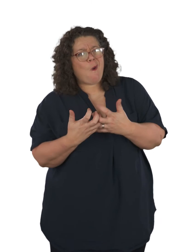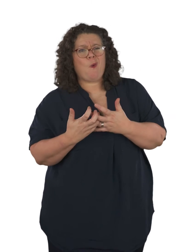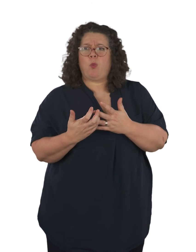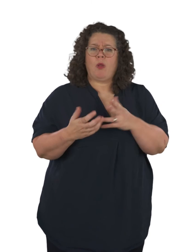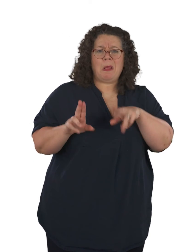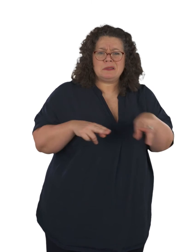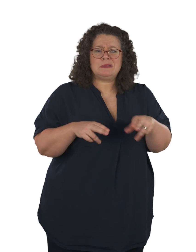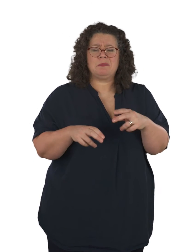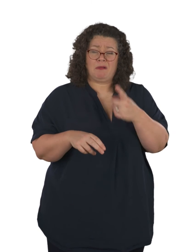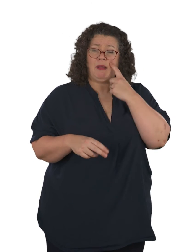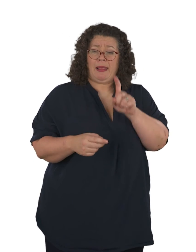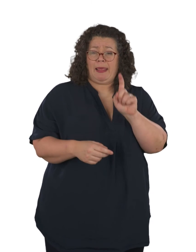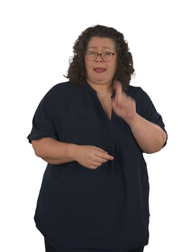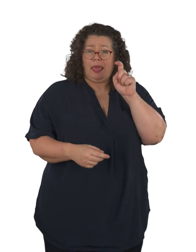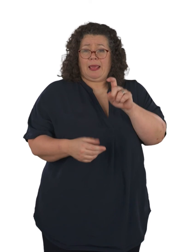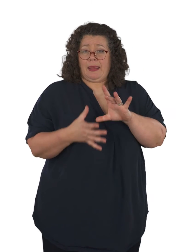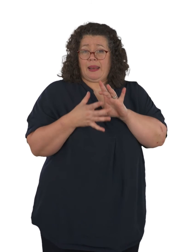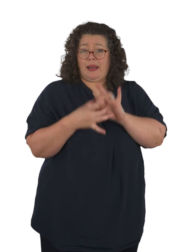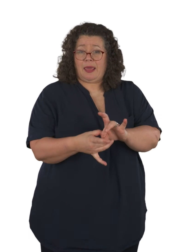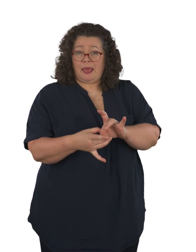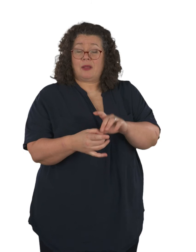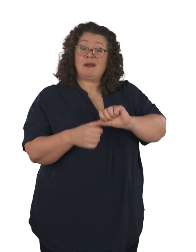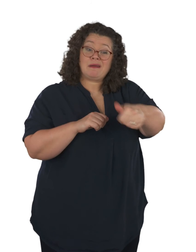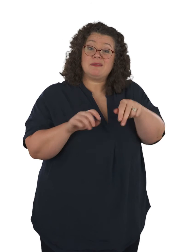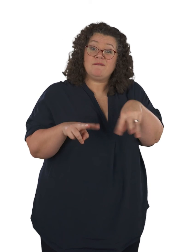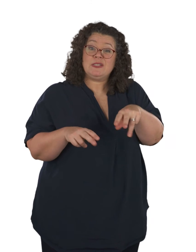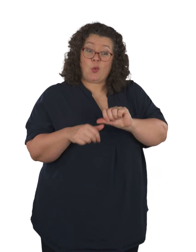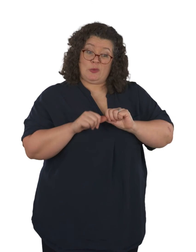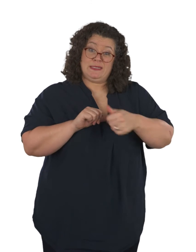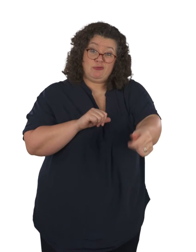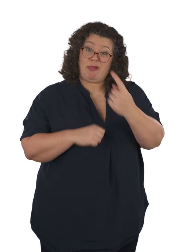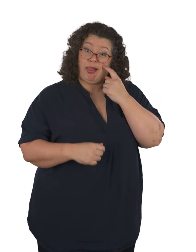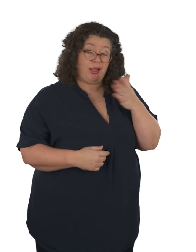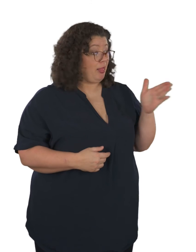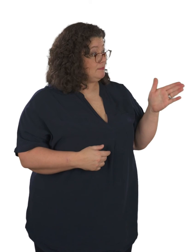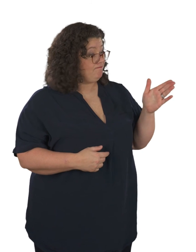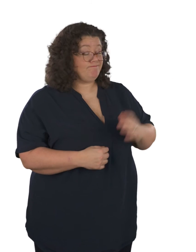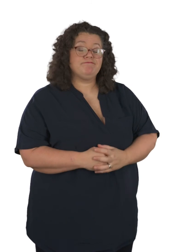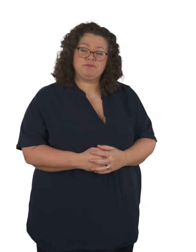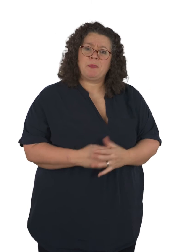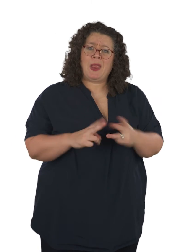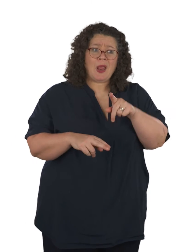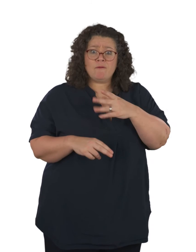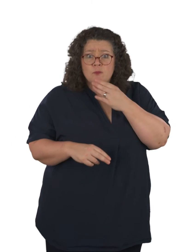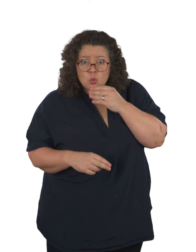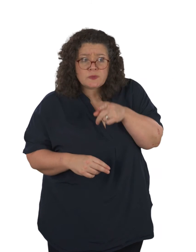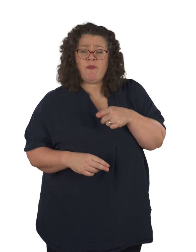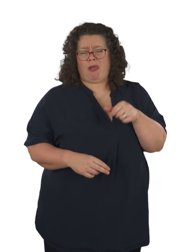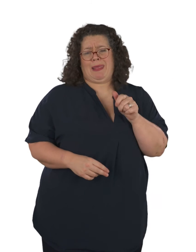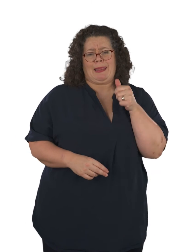For information about how assessments are done, click on the on-screen link to the next video in this series. If you found this clip useful,